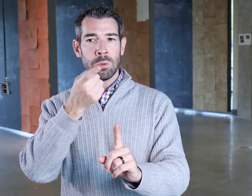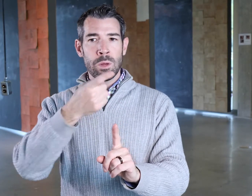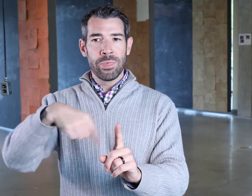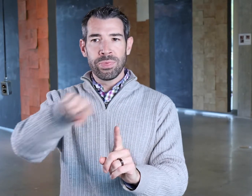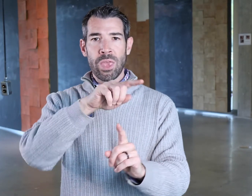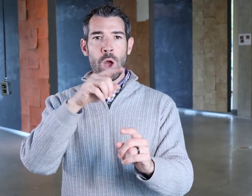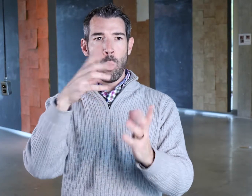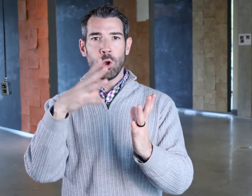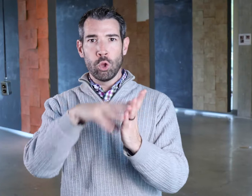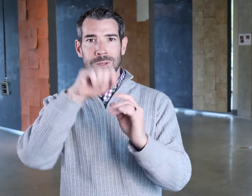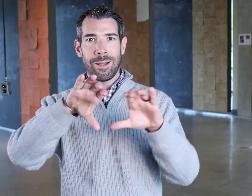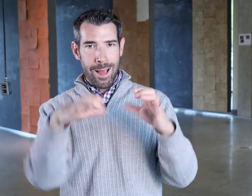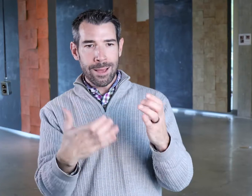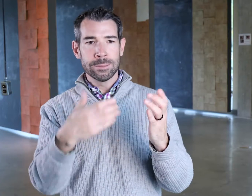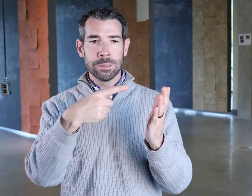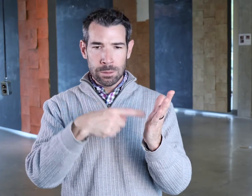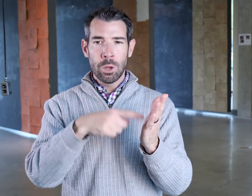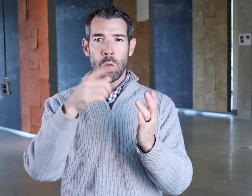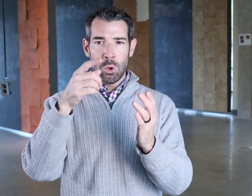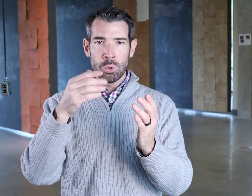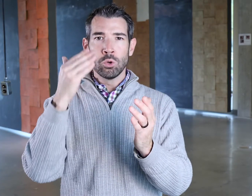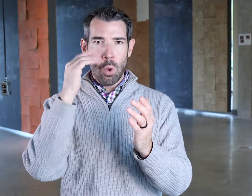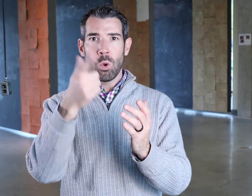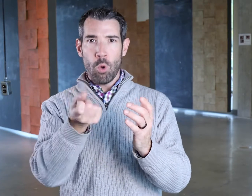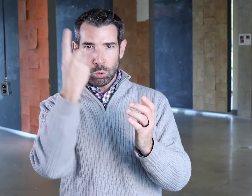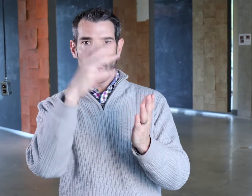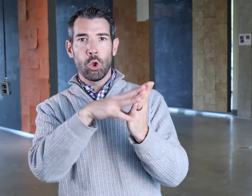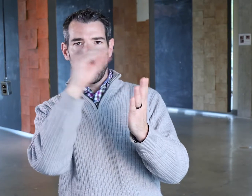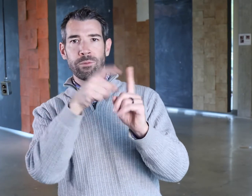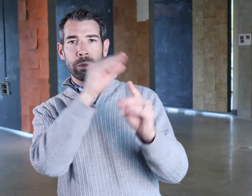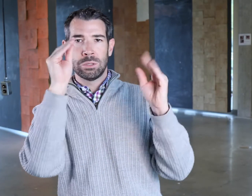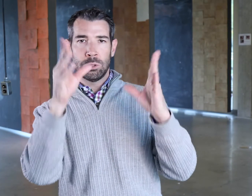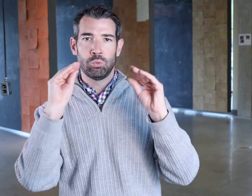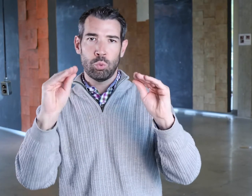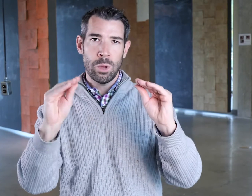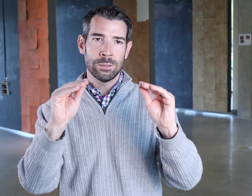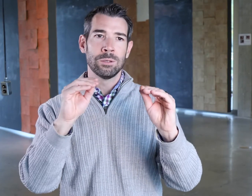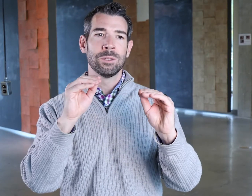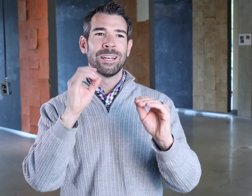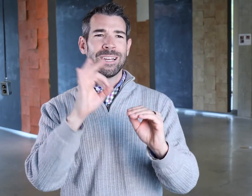knows what has been taught and learned in class, and knows what you've garnered from them.